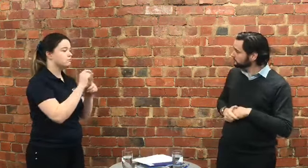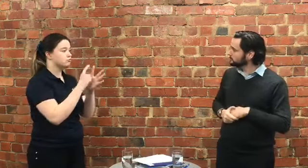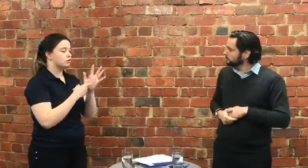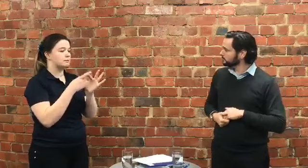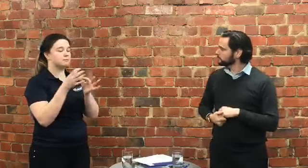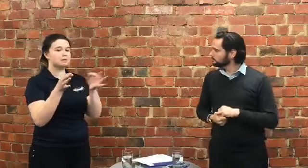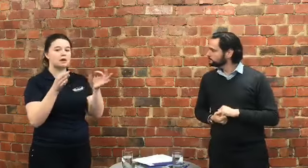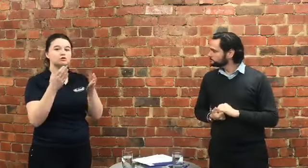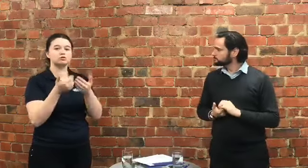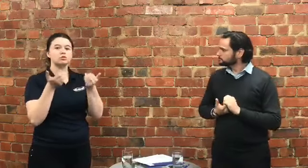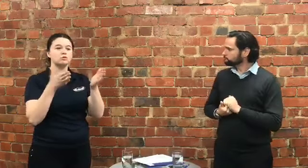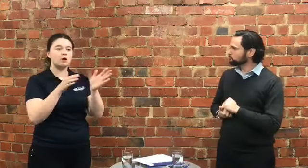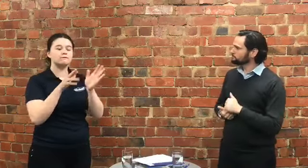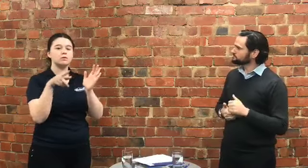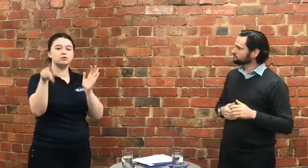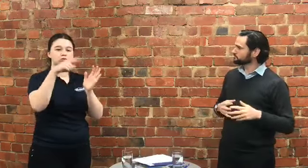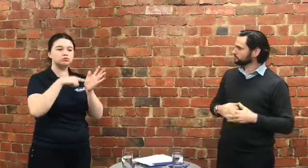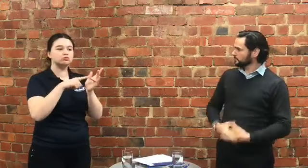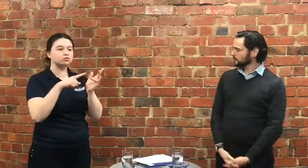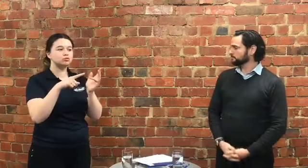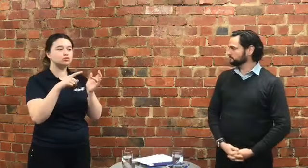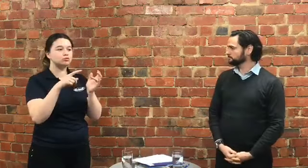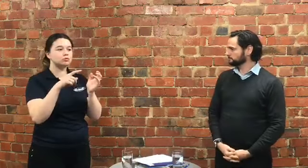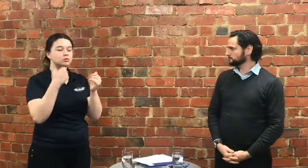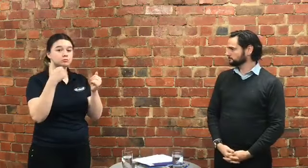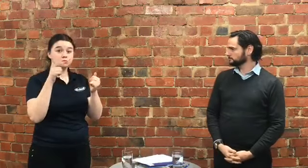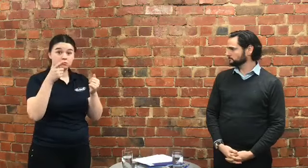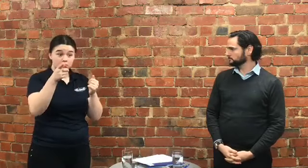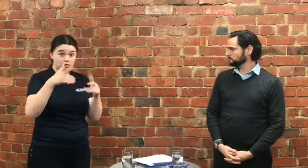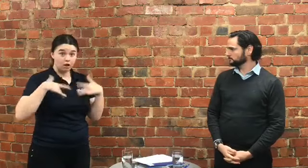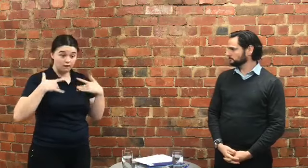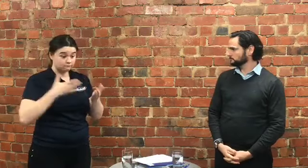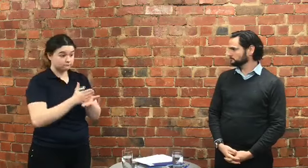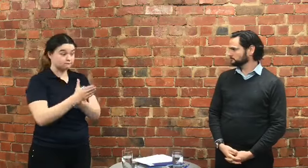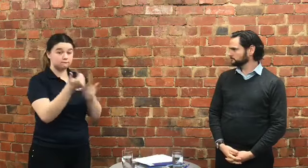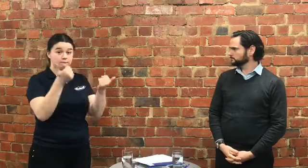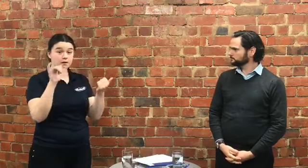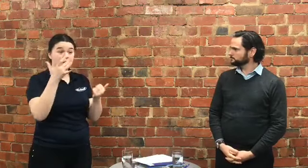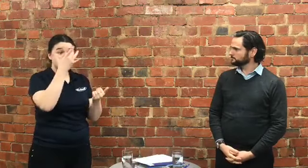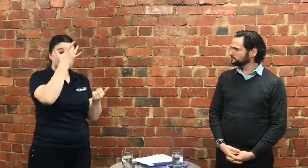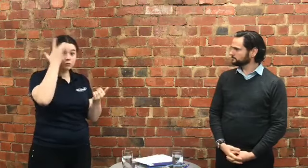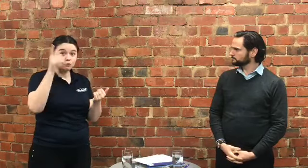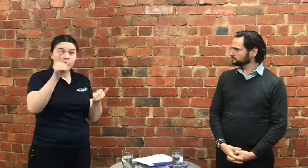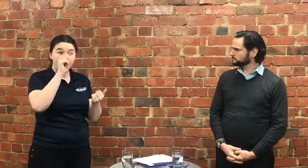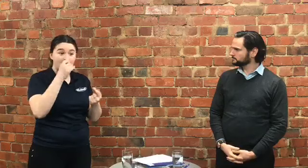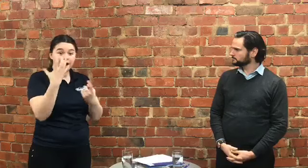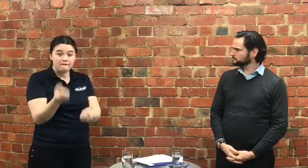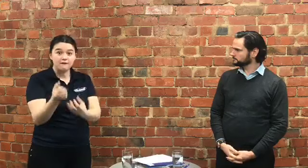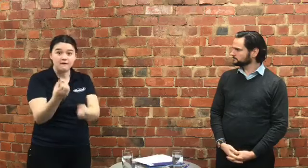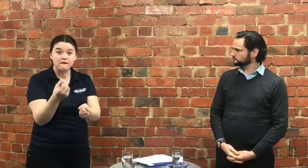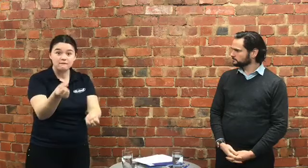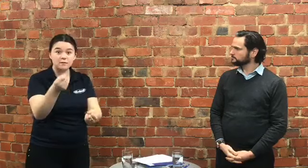Okay, just to add to that, Adam. The pre-planning is really an opportunity for you to think about your life.